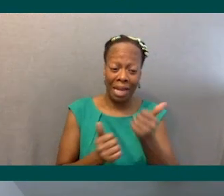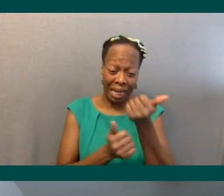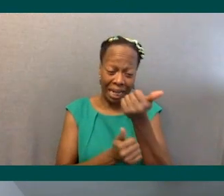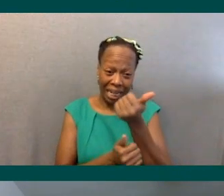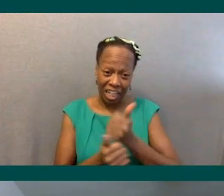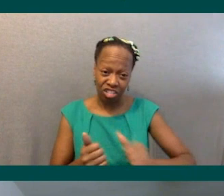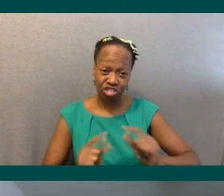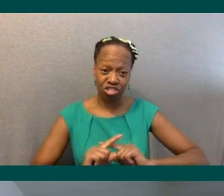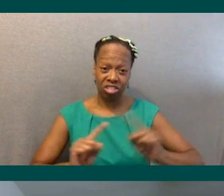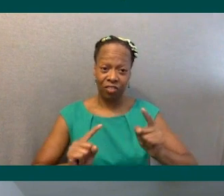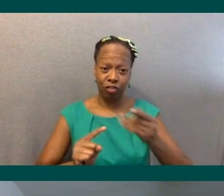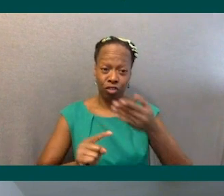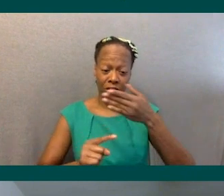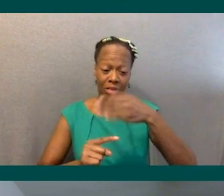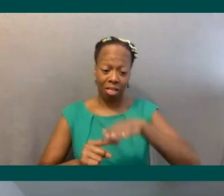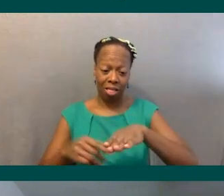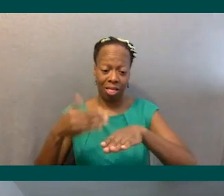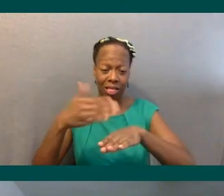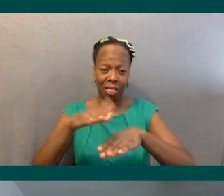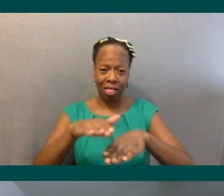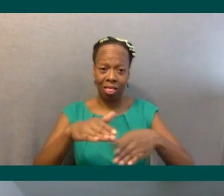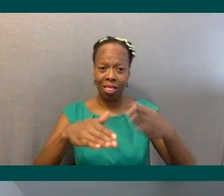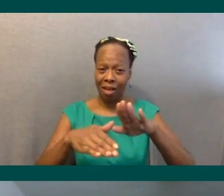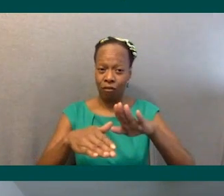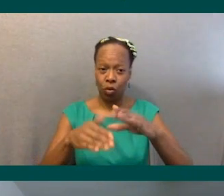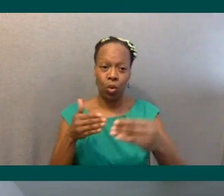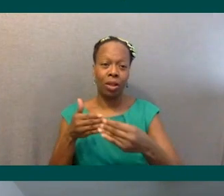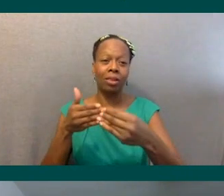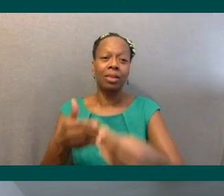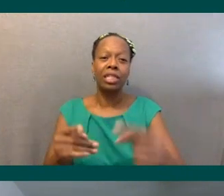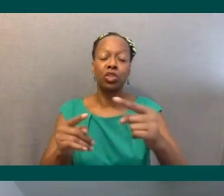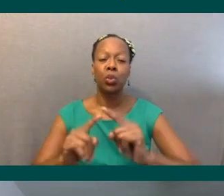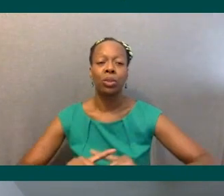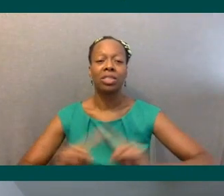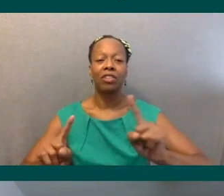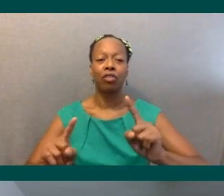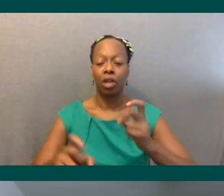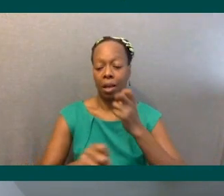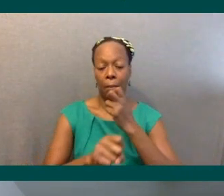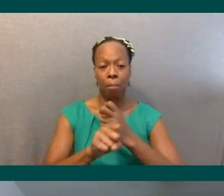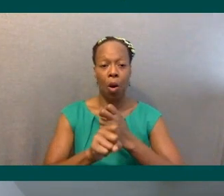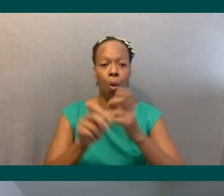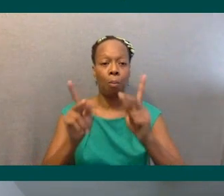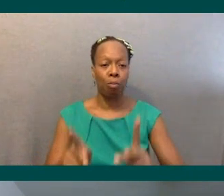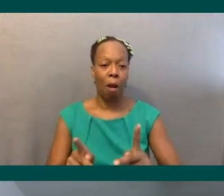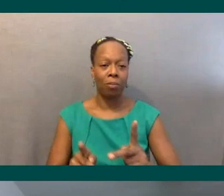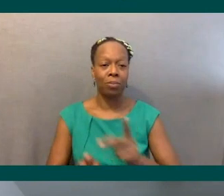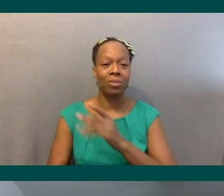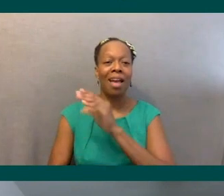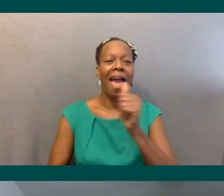leads to different orthopedic problems at different ages. So for instance, if you have a child